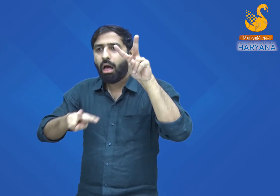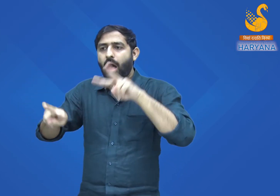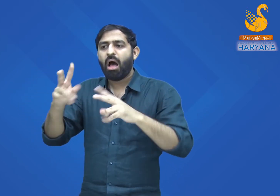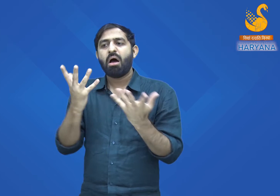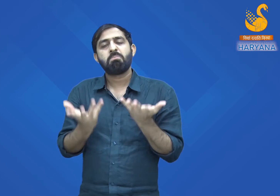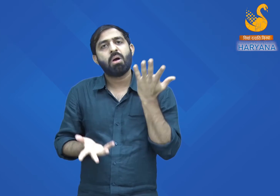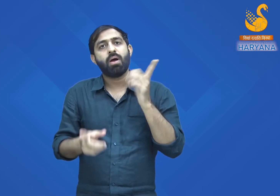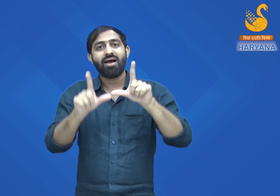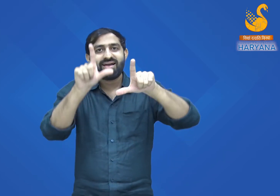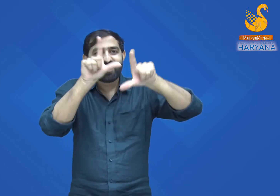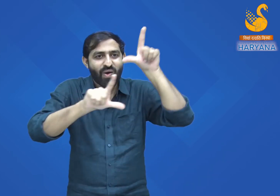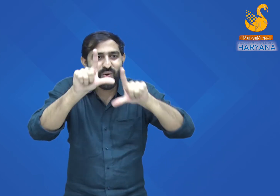the culture of a society.